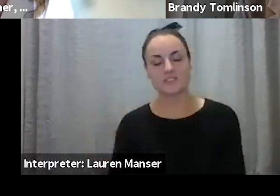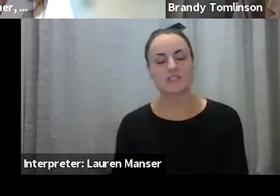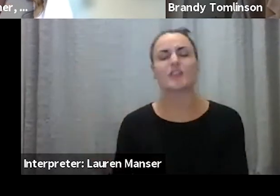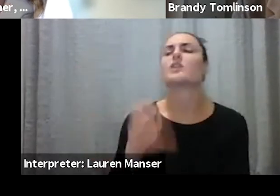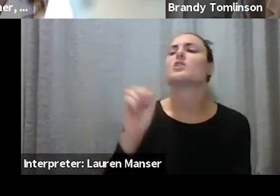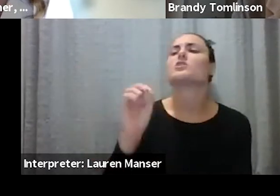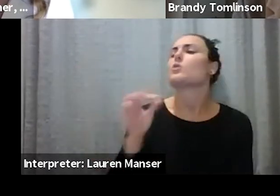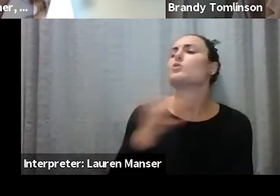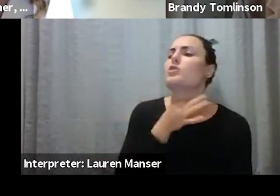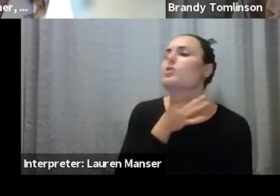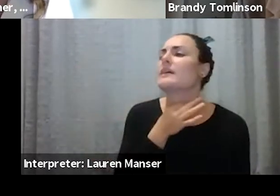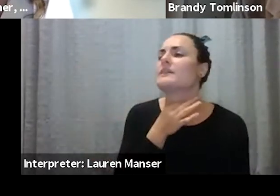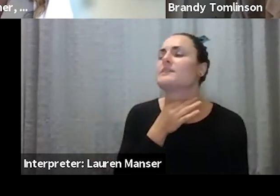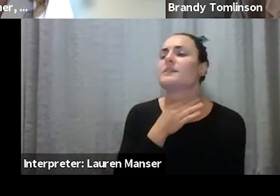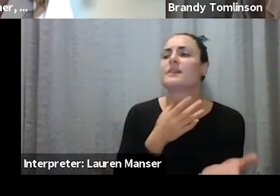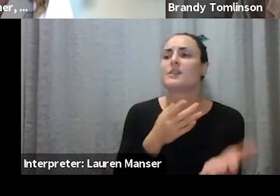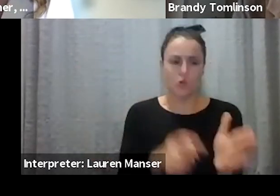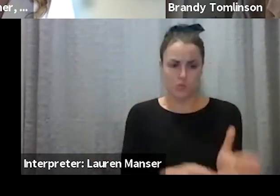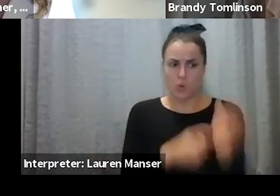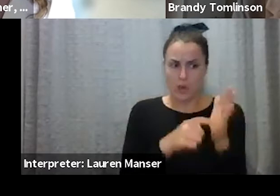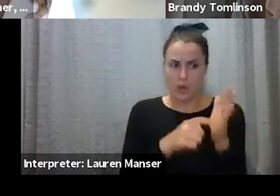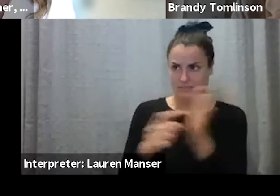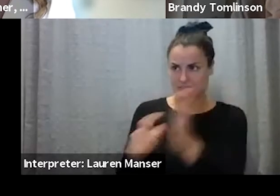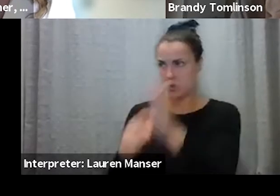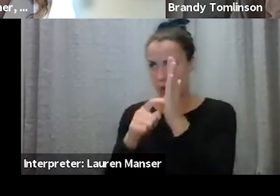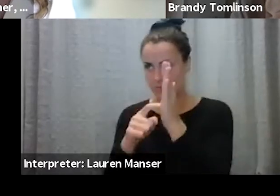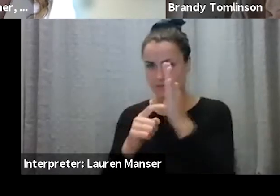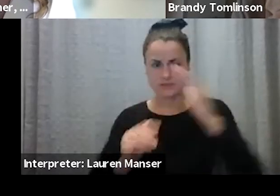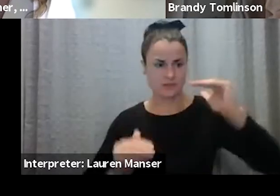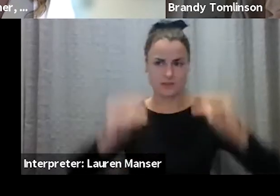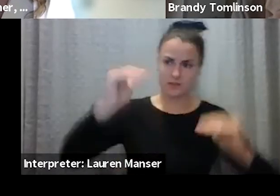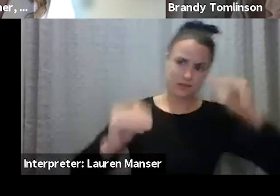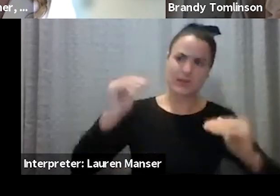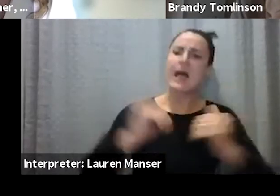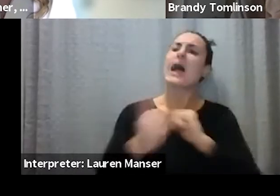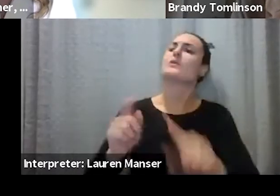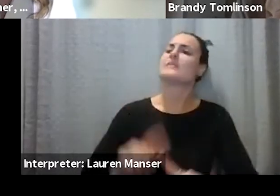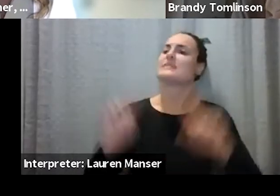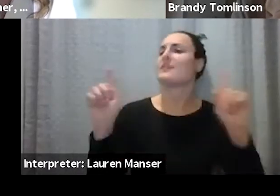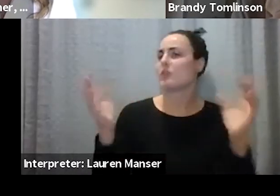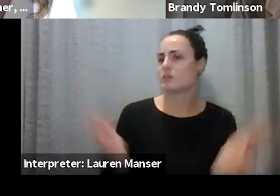and how it differs from the secondary level Child Find Obligations that school districts have.